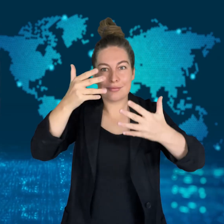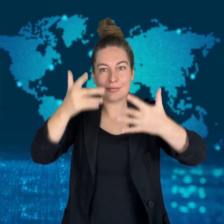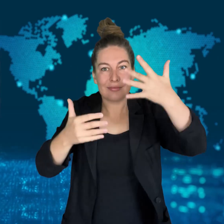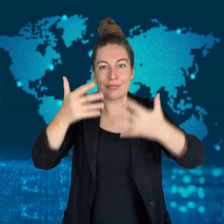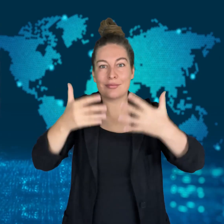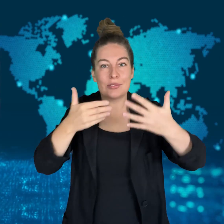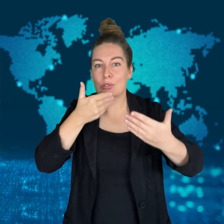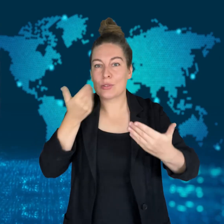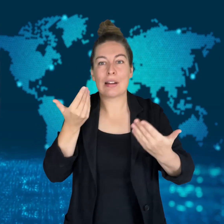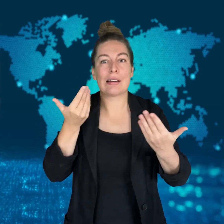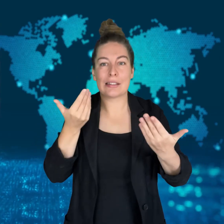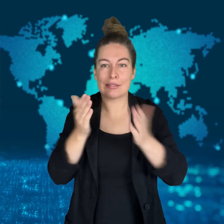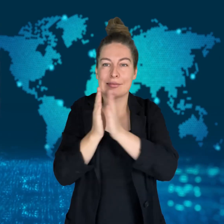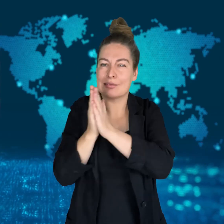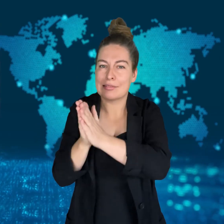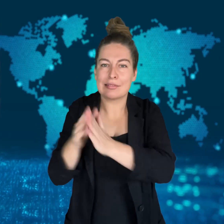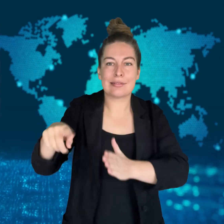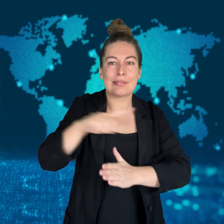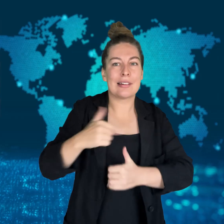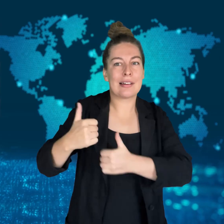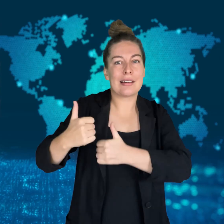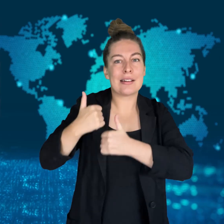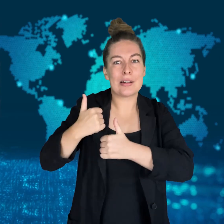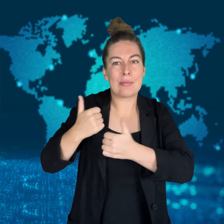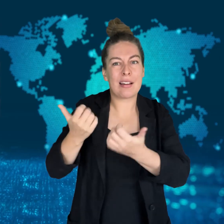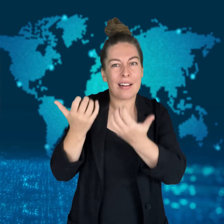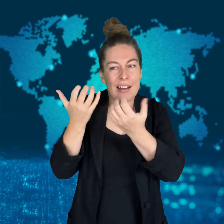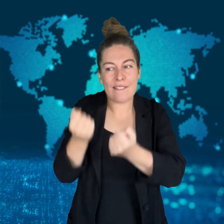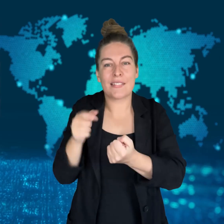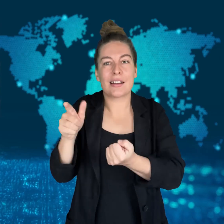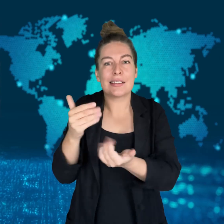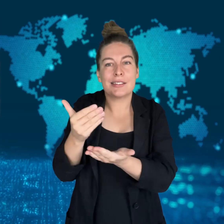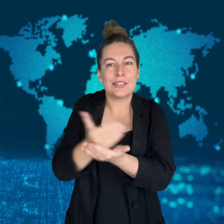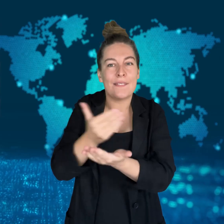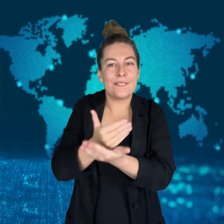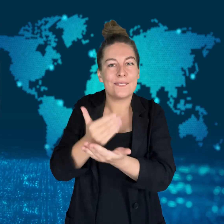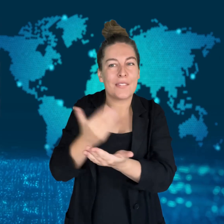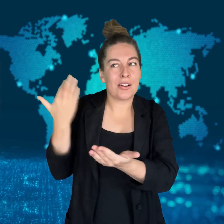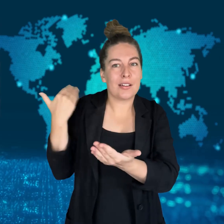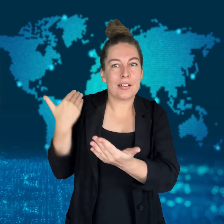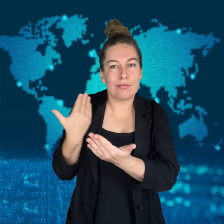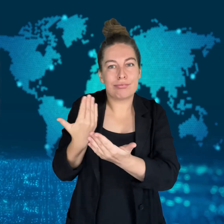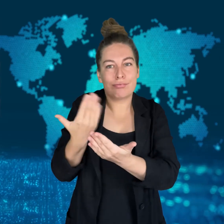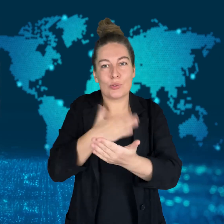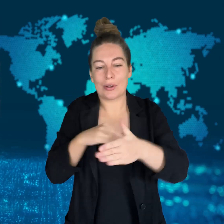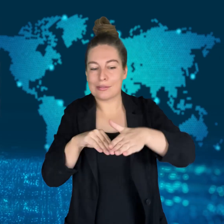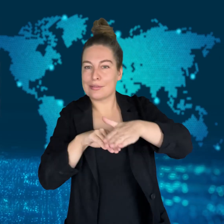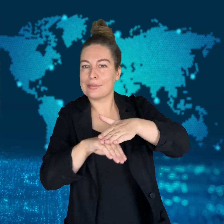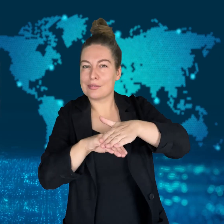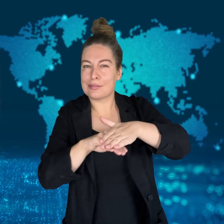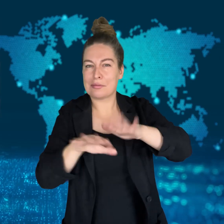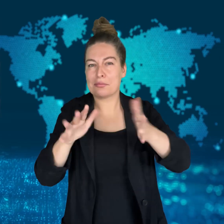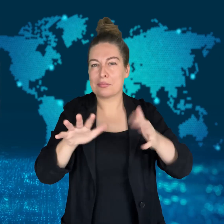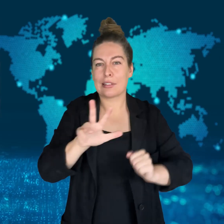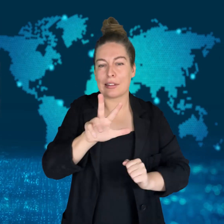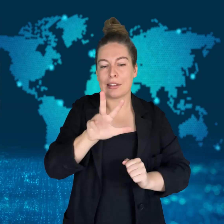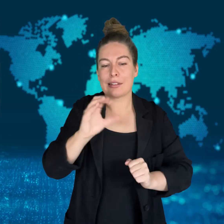Until production has been increased, armies have been asked